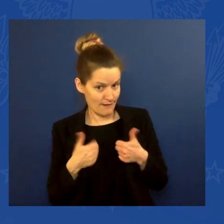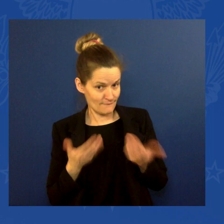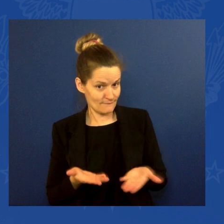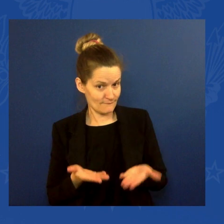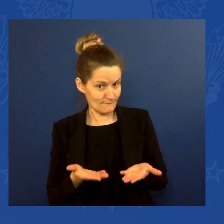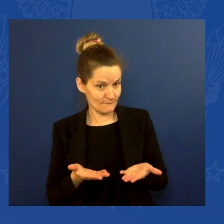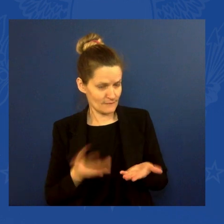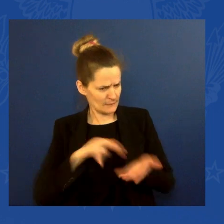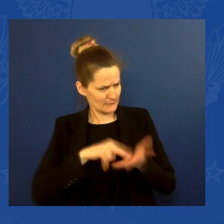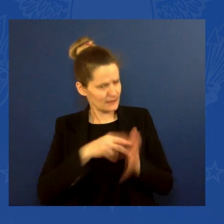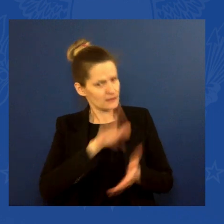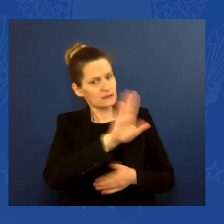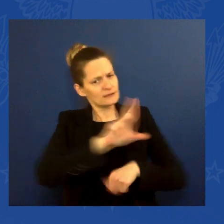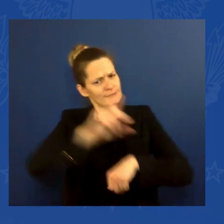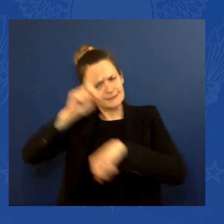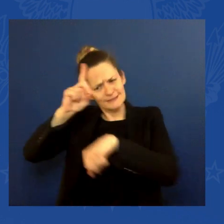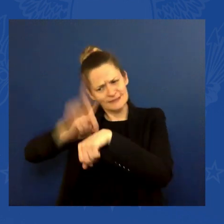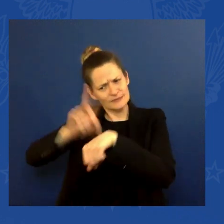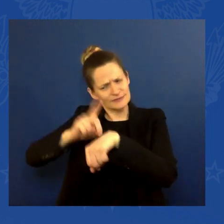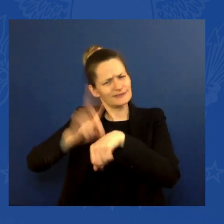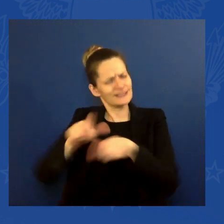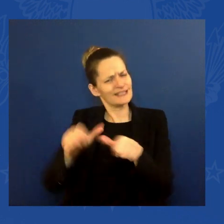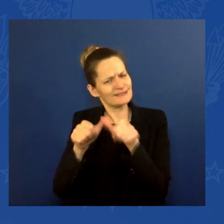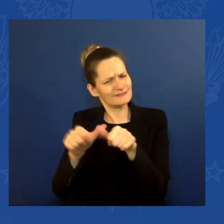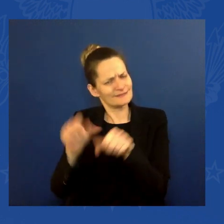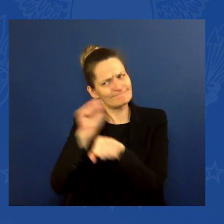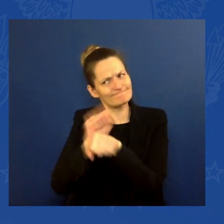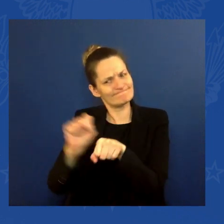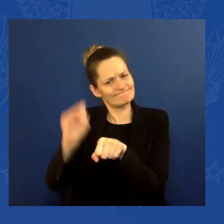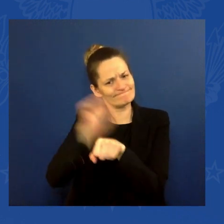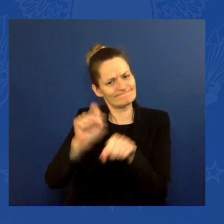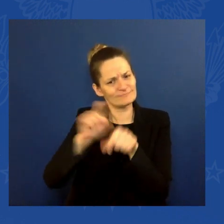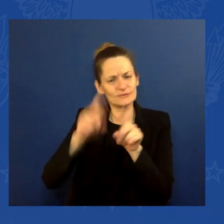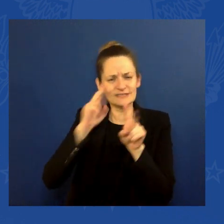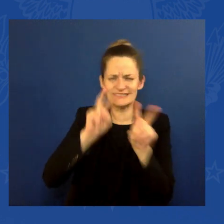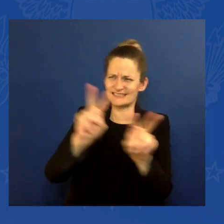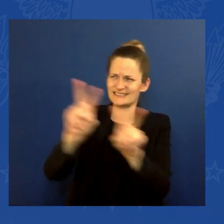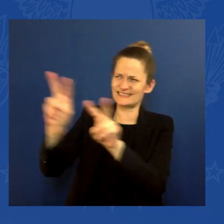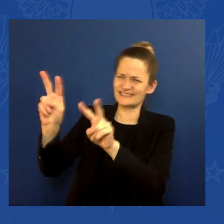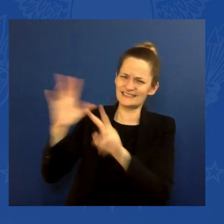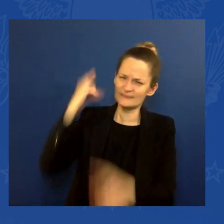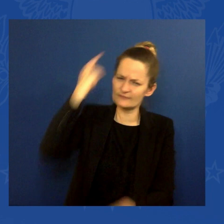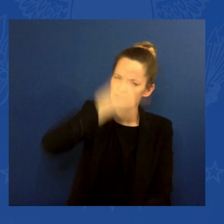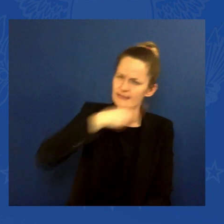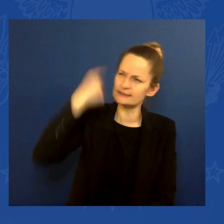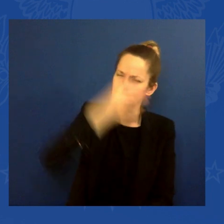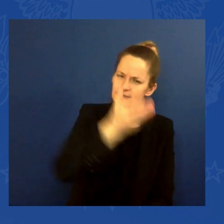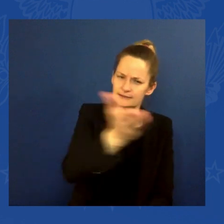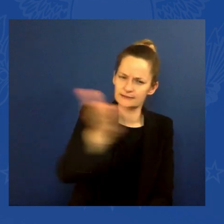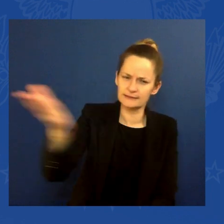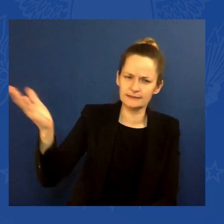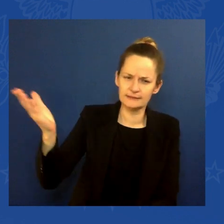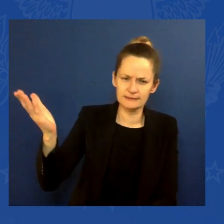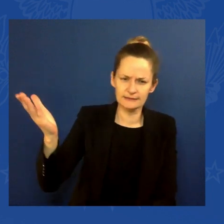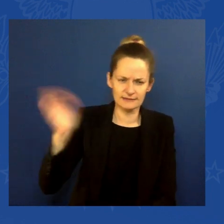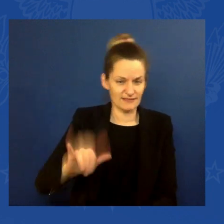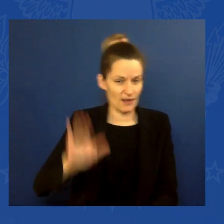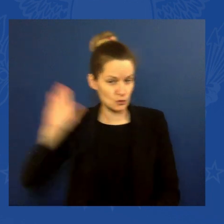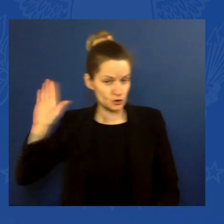That was her anthem. And I can tell you, every one of my siblings and cousins --